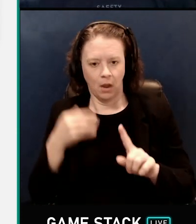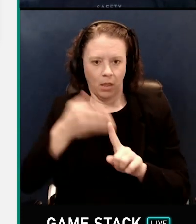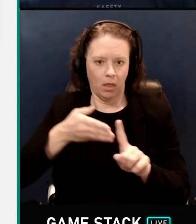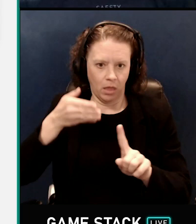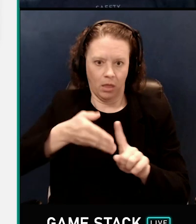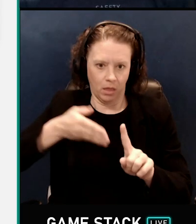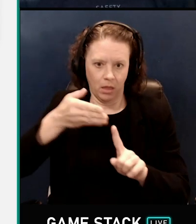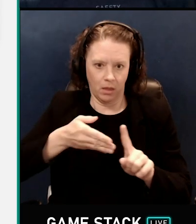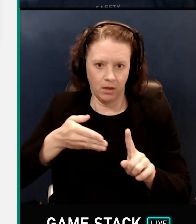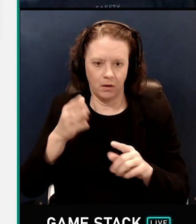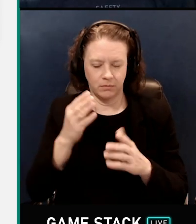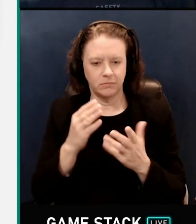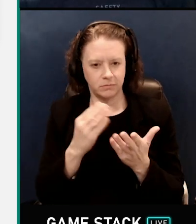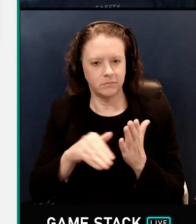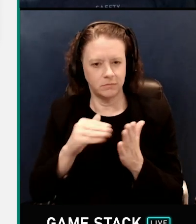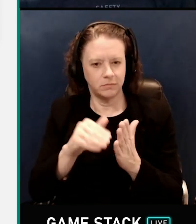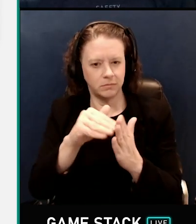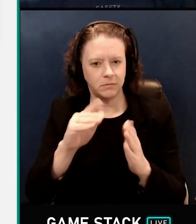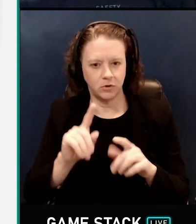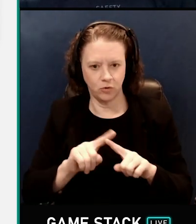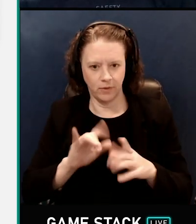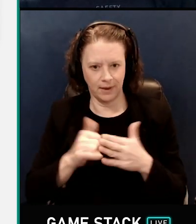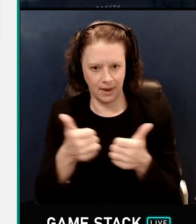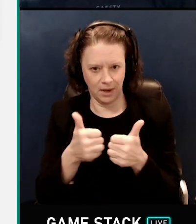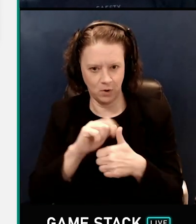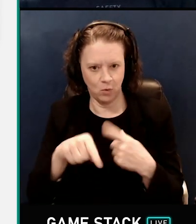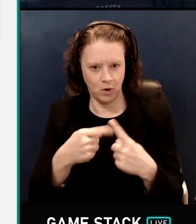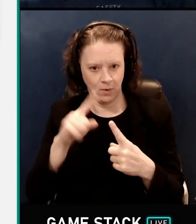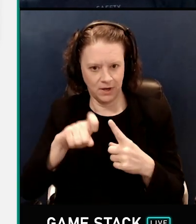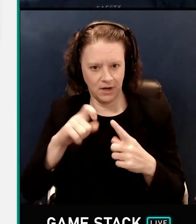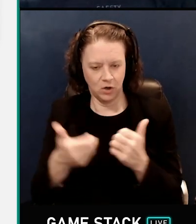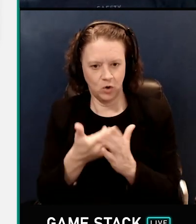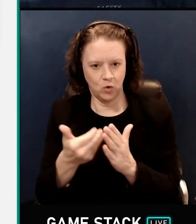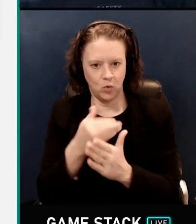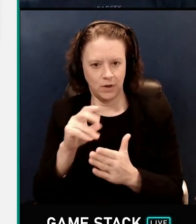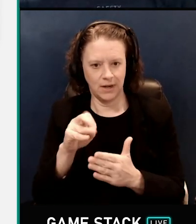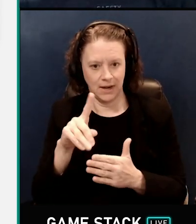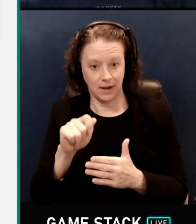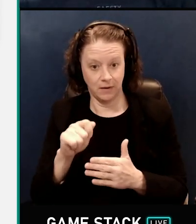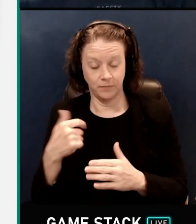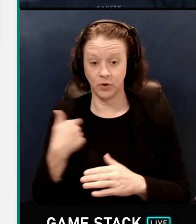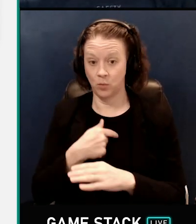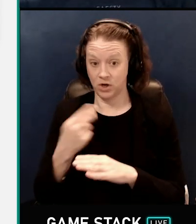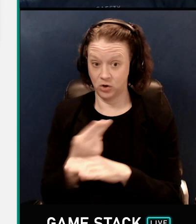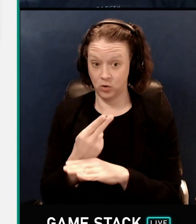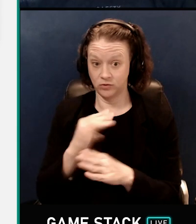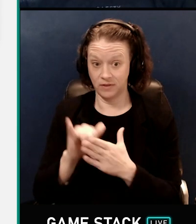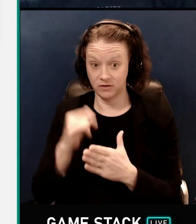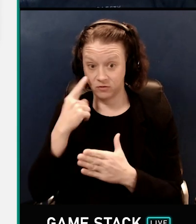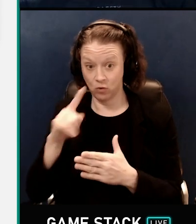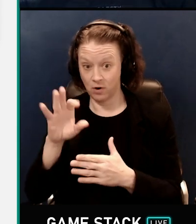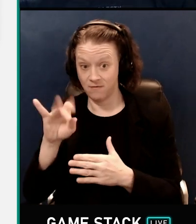And there is 1 final advantage is that we can use this data for other tools beyond automation, such As for filing bugs.